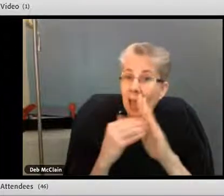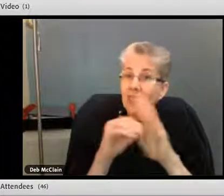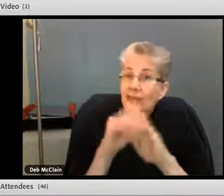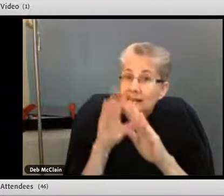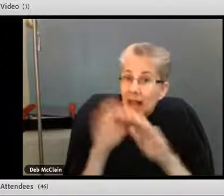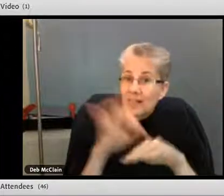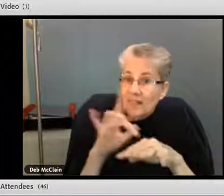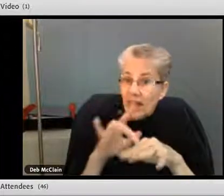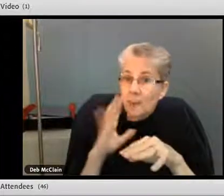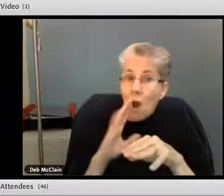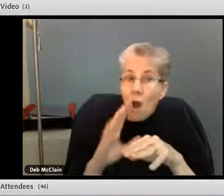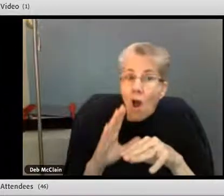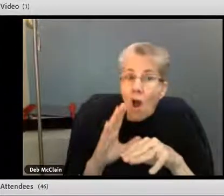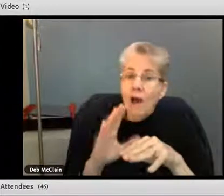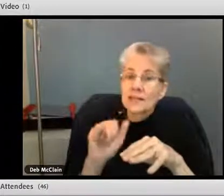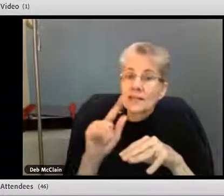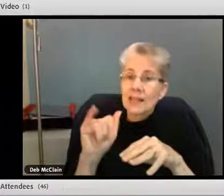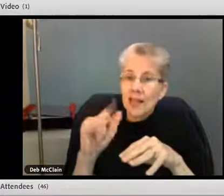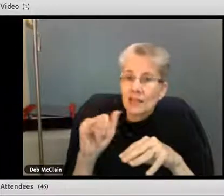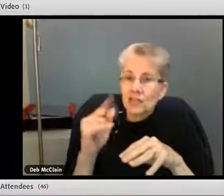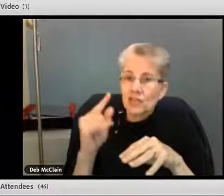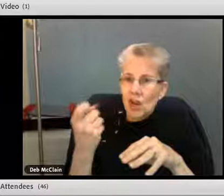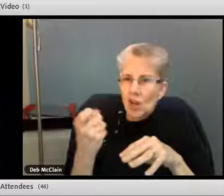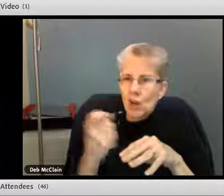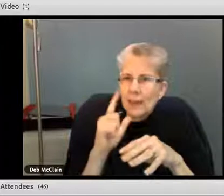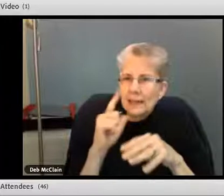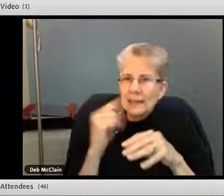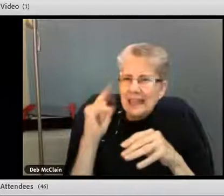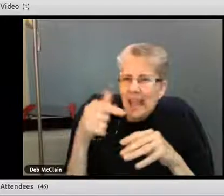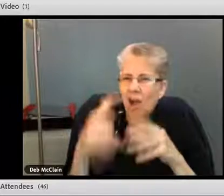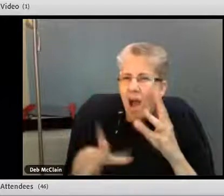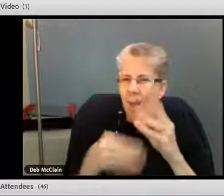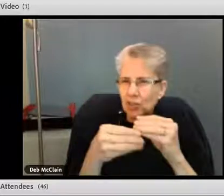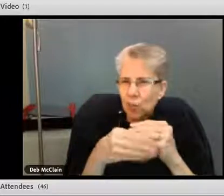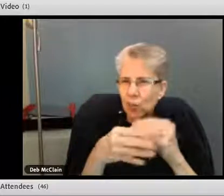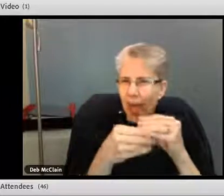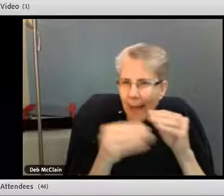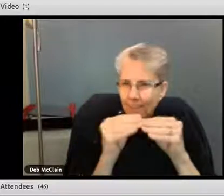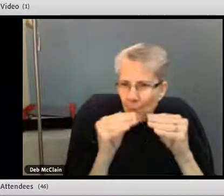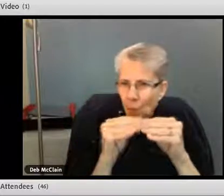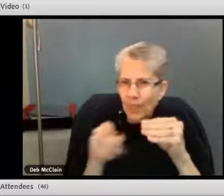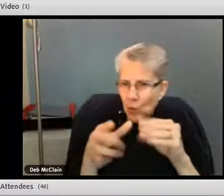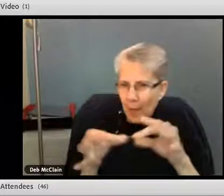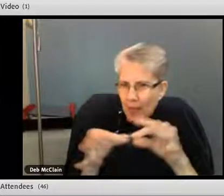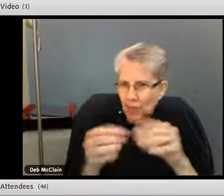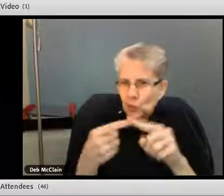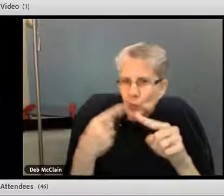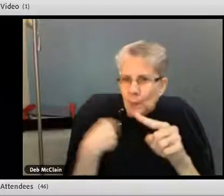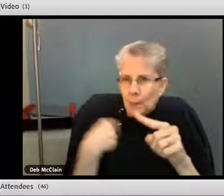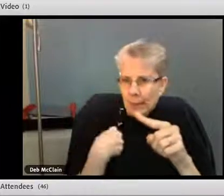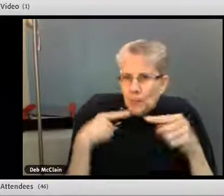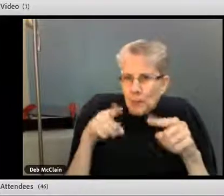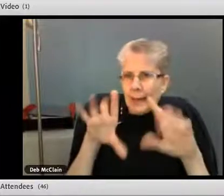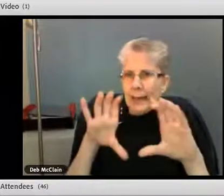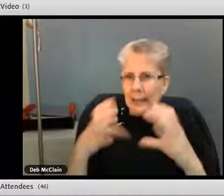I'm gonna go through and make sure I added some of these sites that you guys mentioned into this additional resource slide before I post it